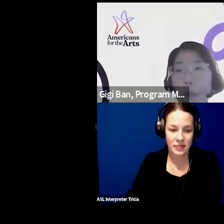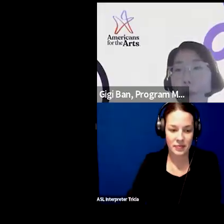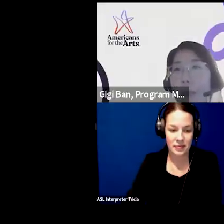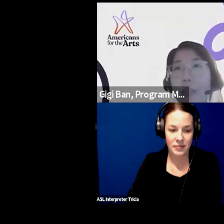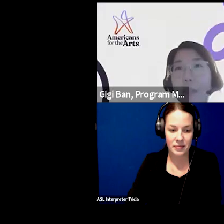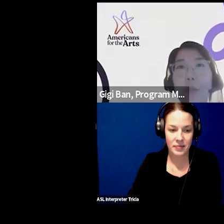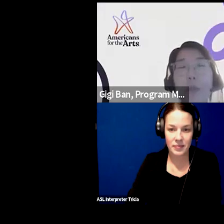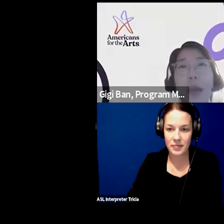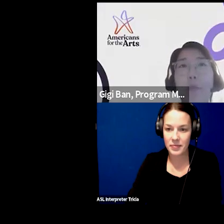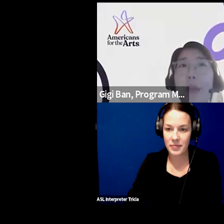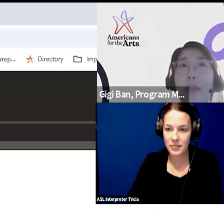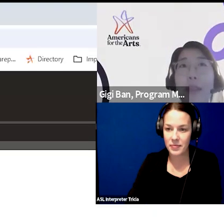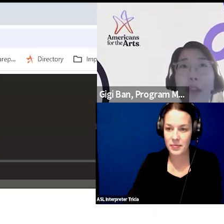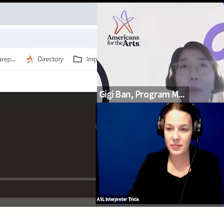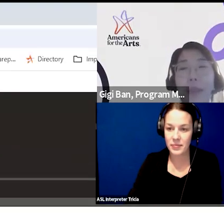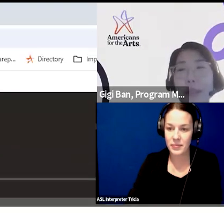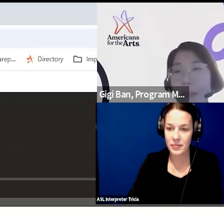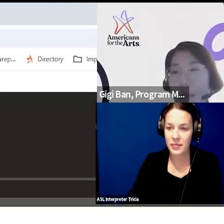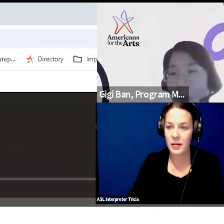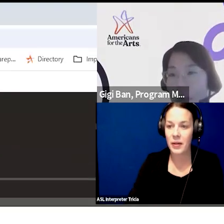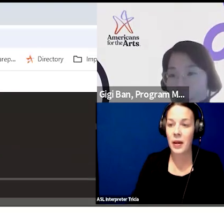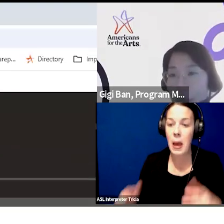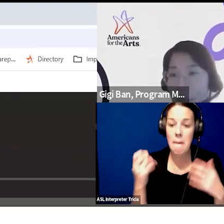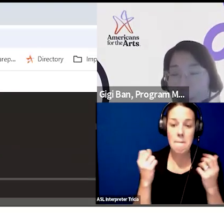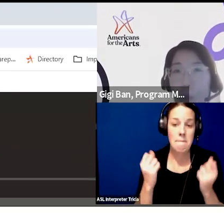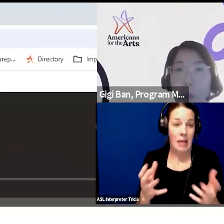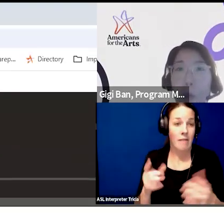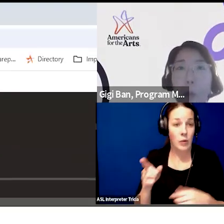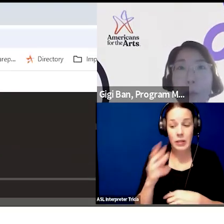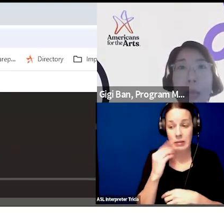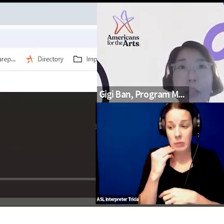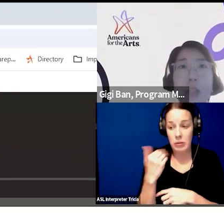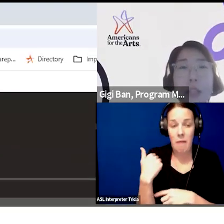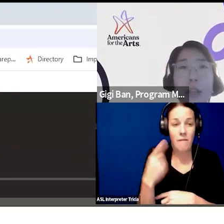I'm sure many of you have been here, but this is the Arts Impact Explorer home page.